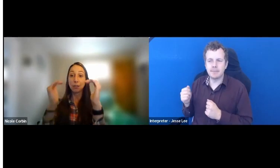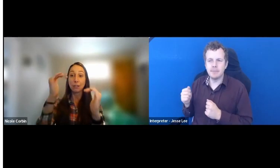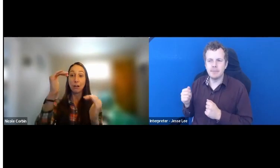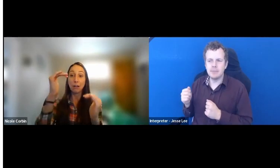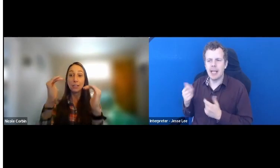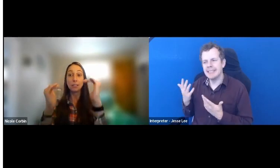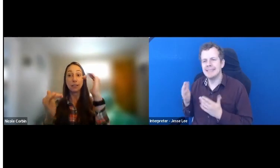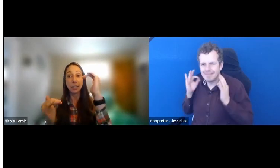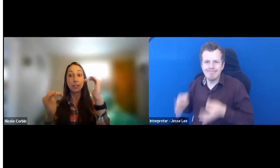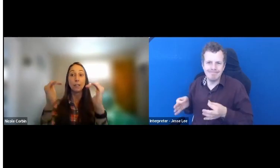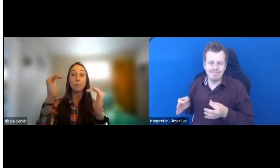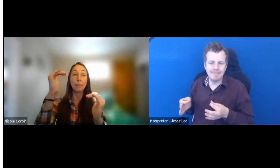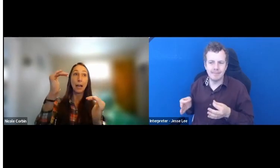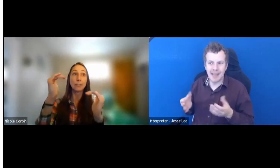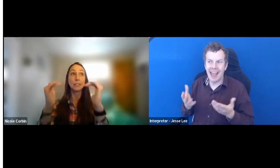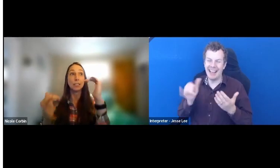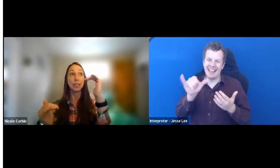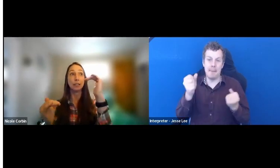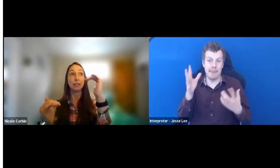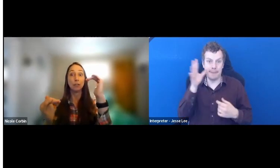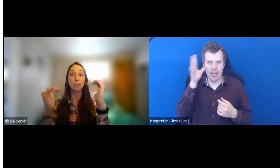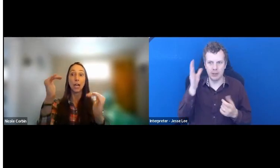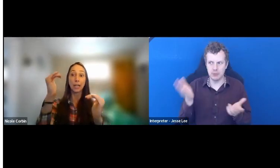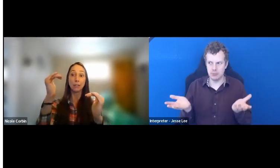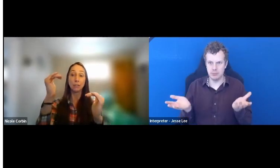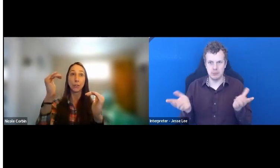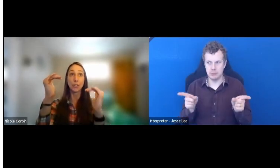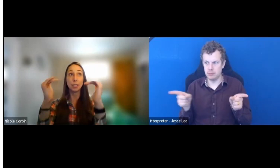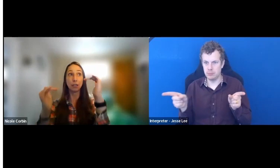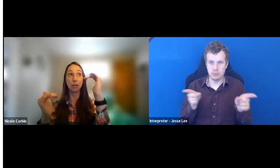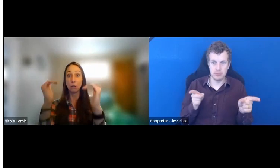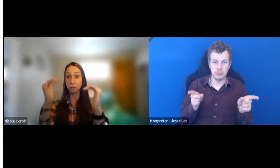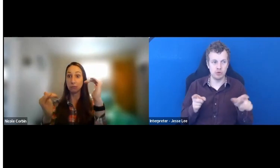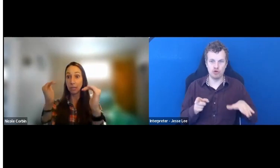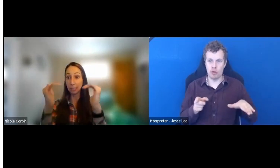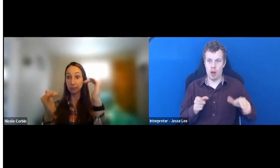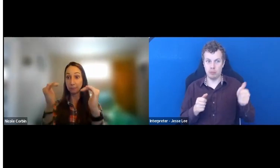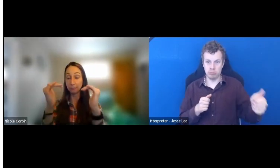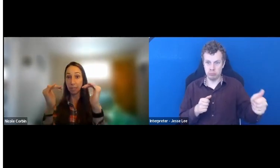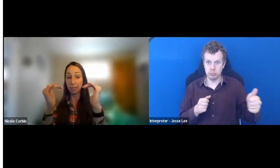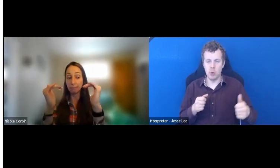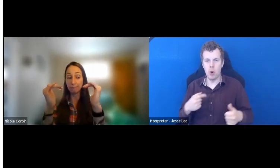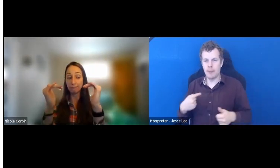So they're constantly balancing the child versus their own kind